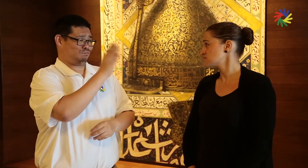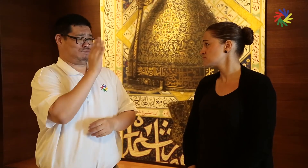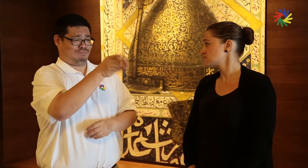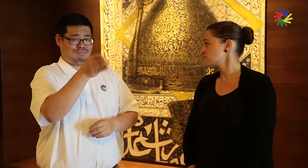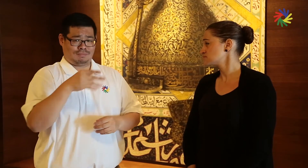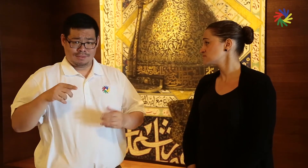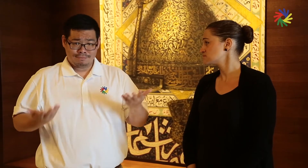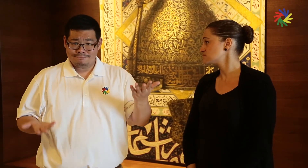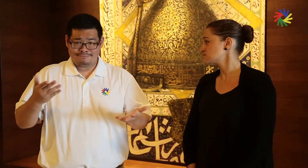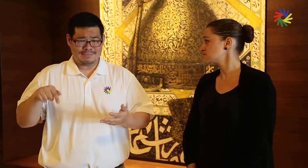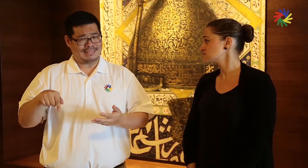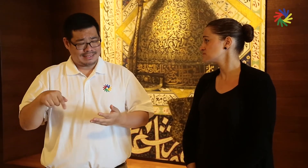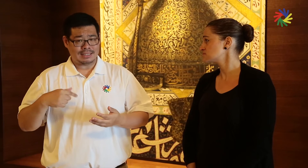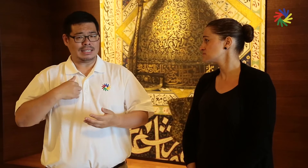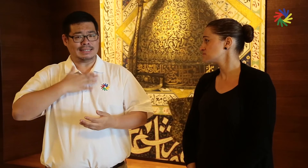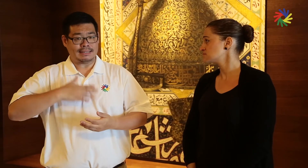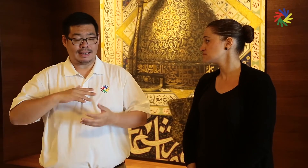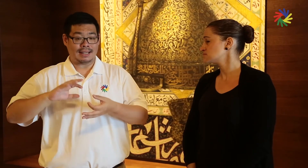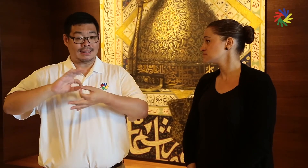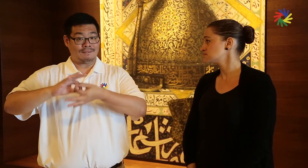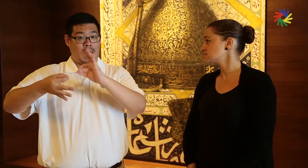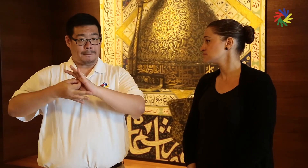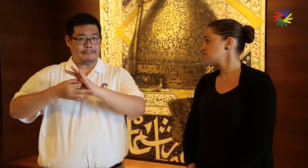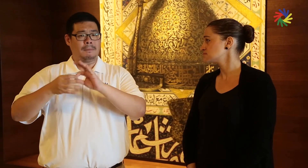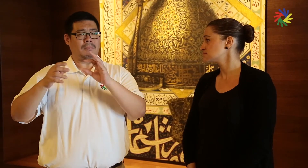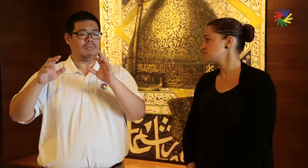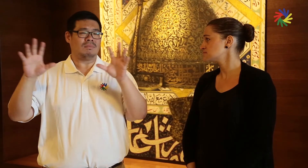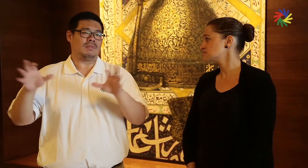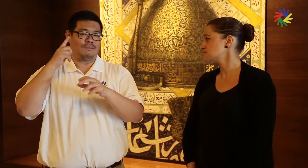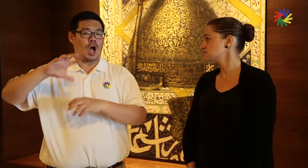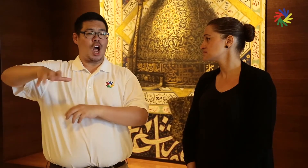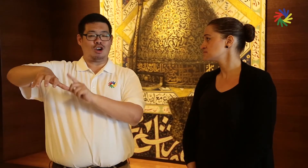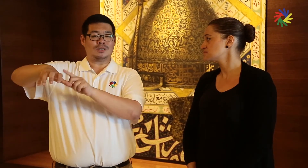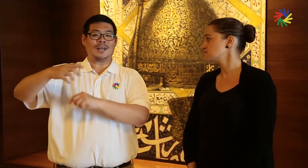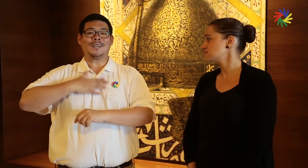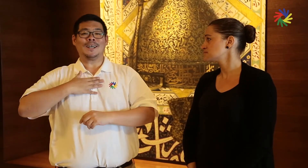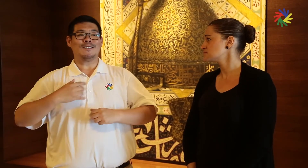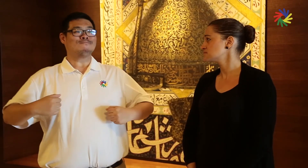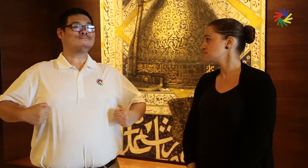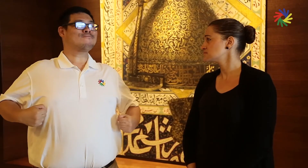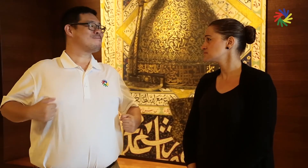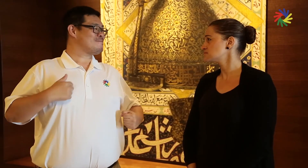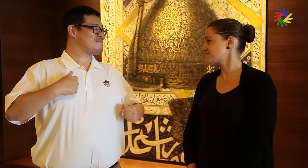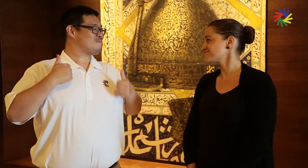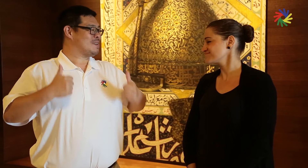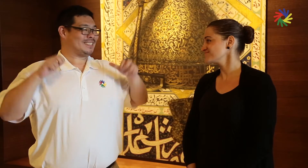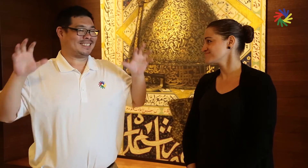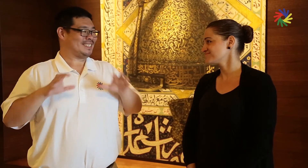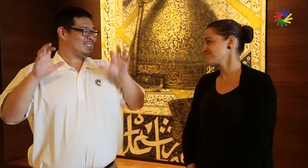athletes compete more regularly, every year at invitational, regional, and world championships before meeting again at the Olympics.